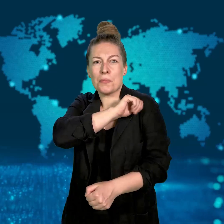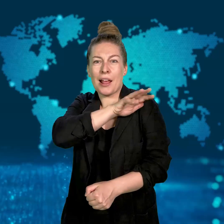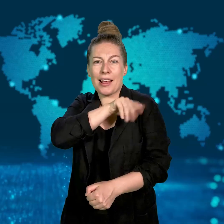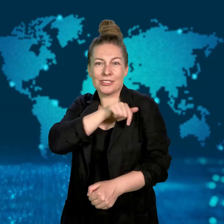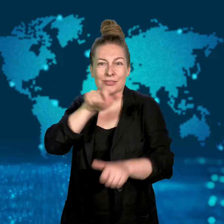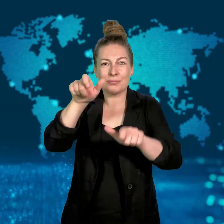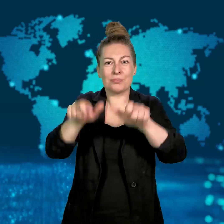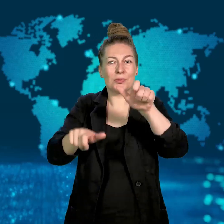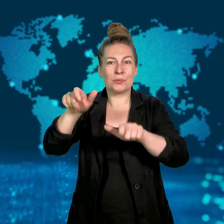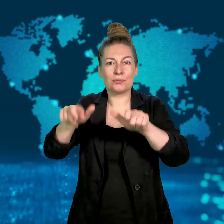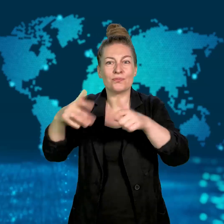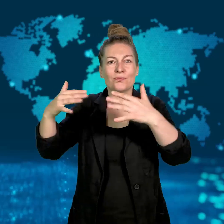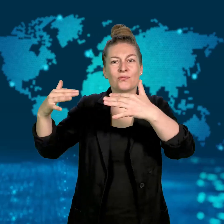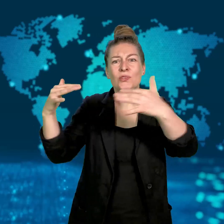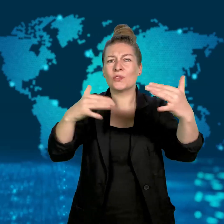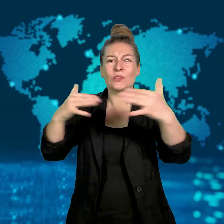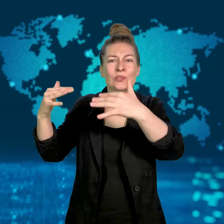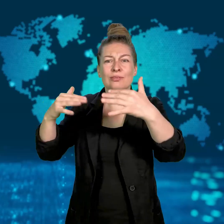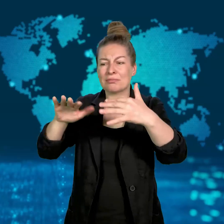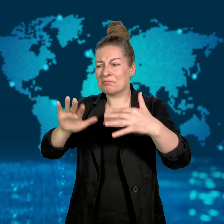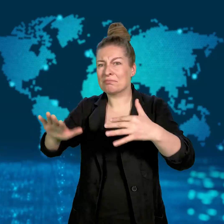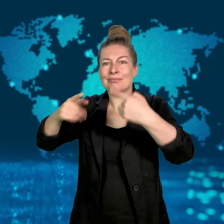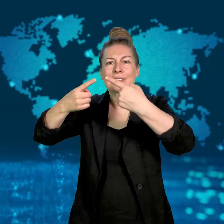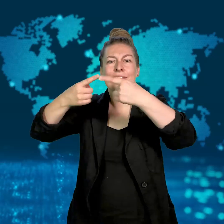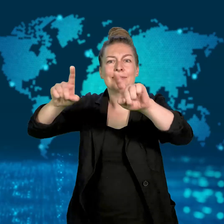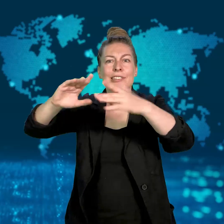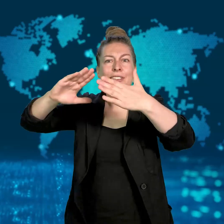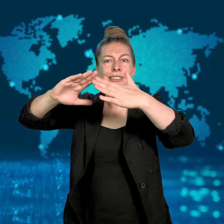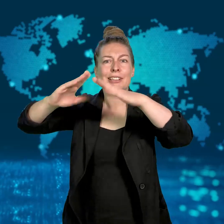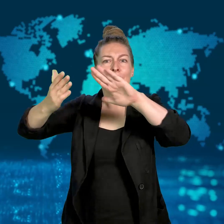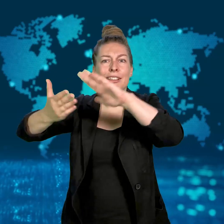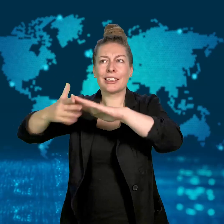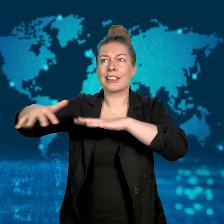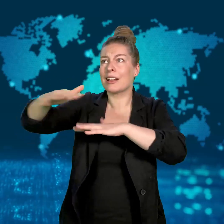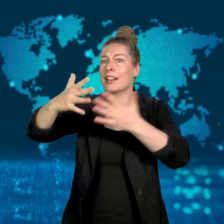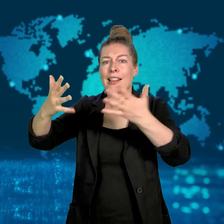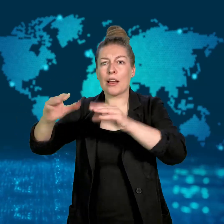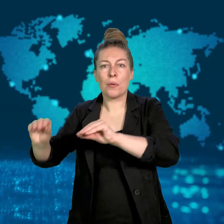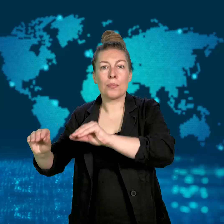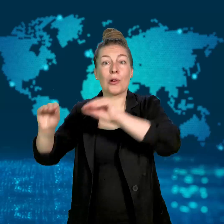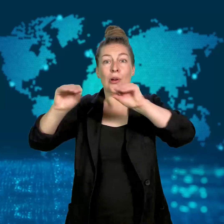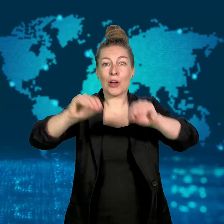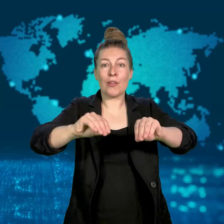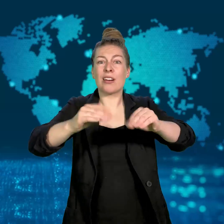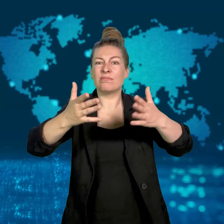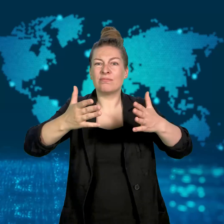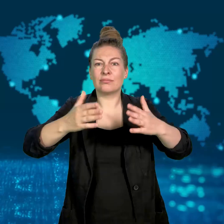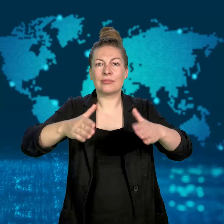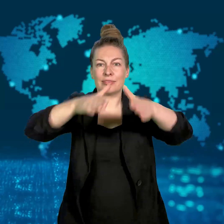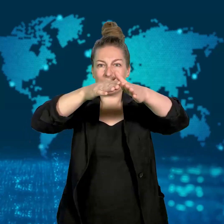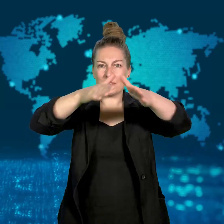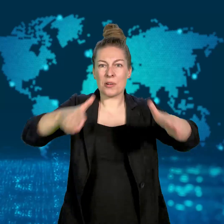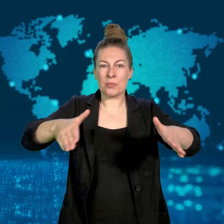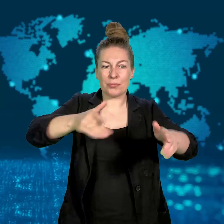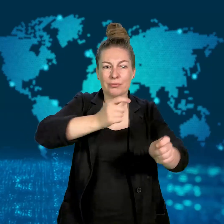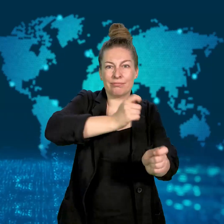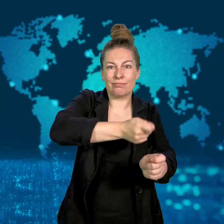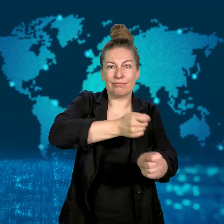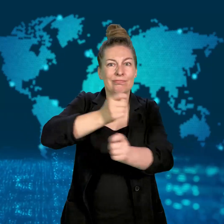been housing displaced Palestinians while the war between Israel and Hamas goes on.